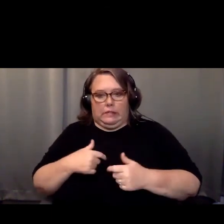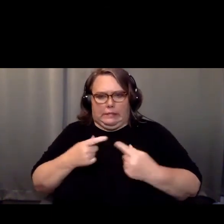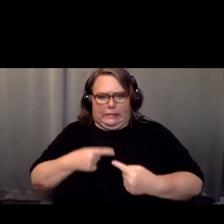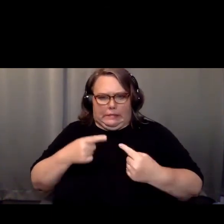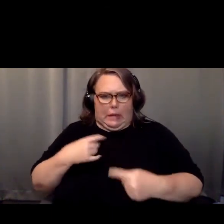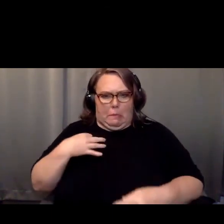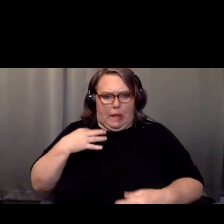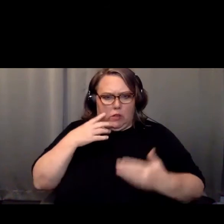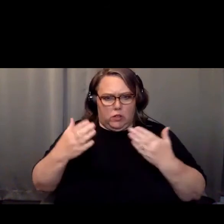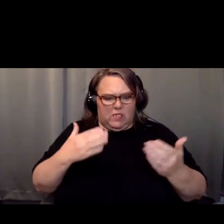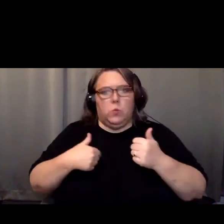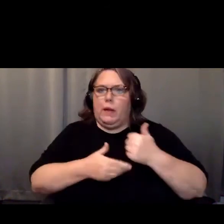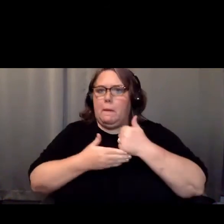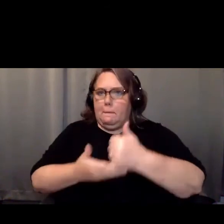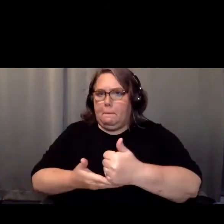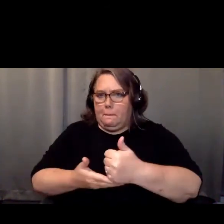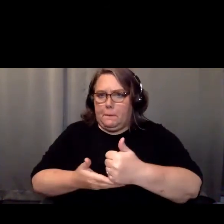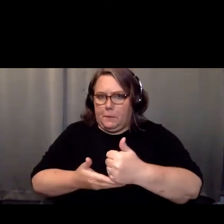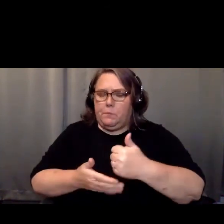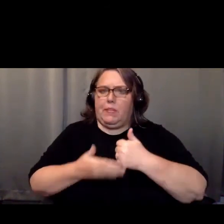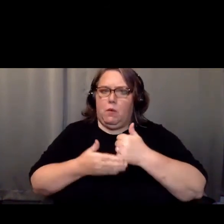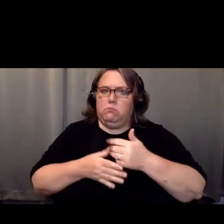So, we help facilitate that process.